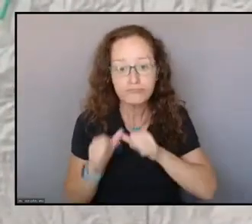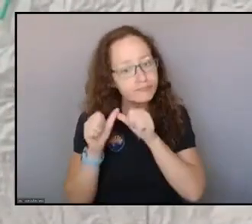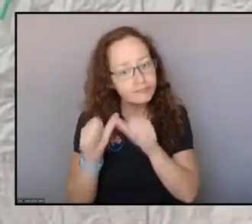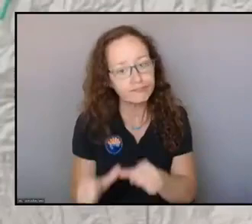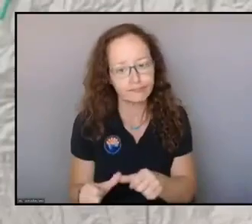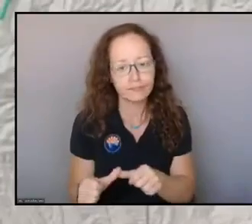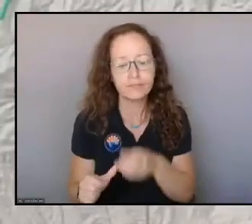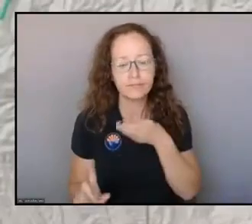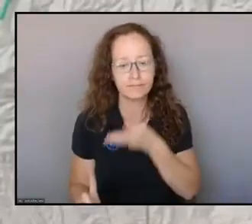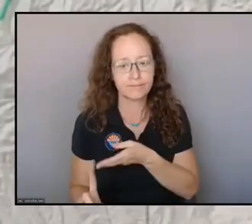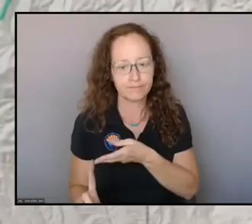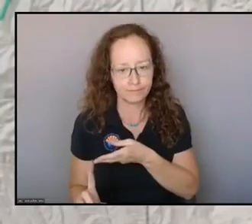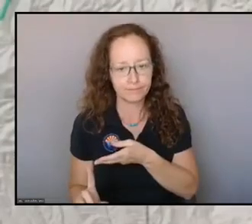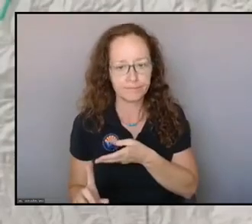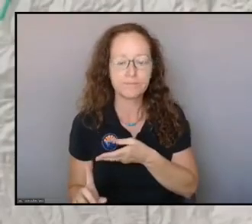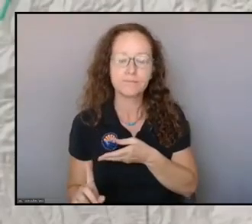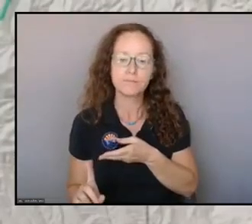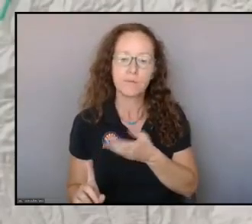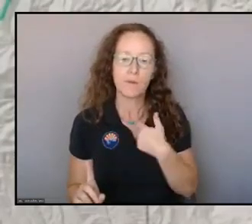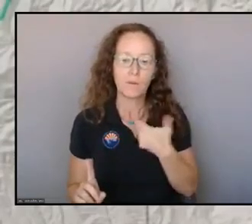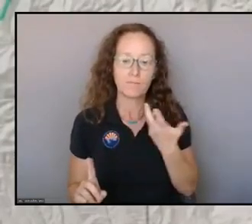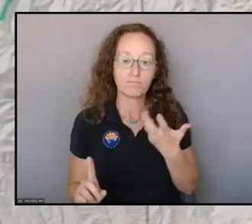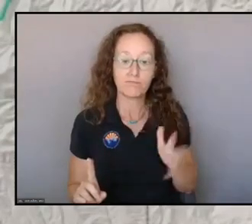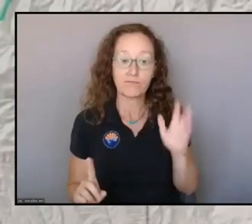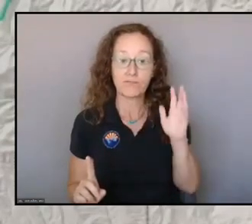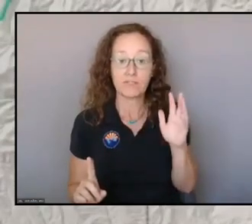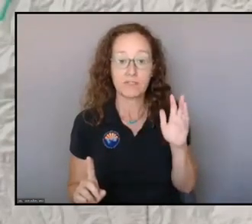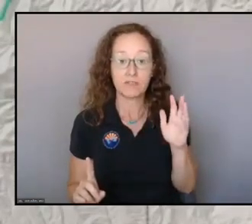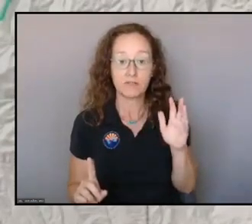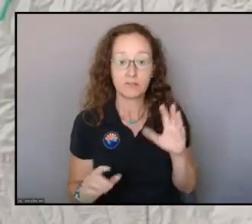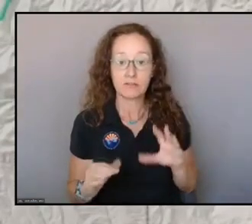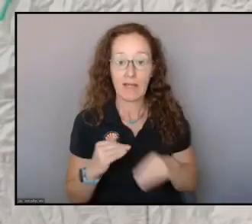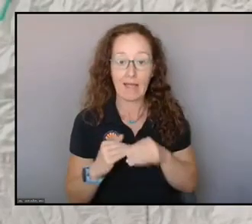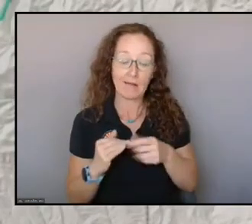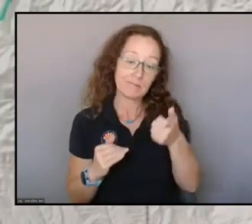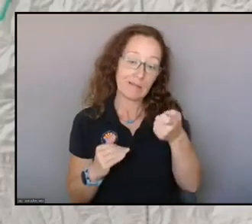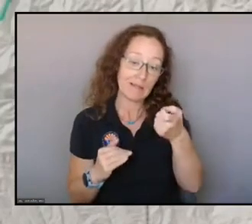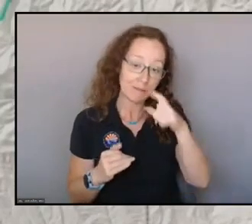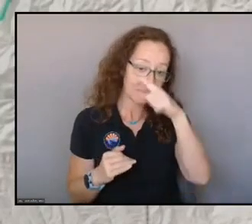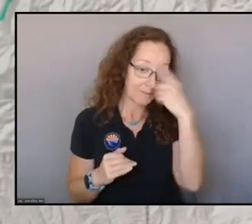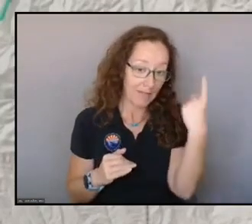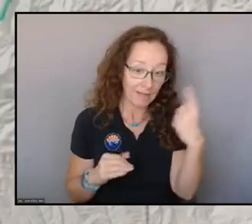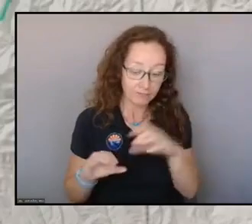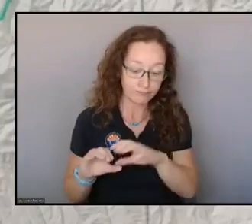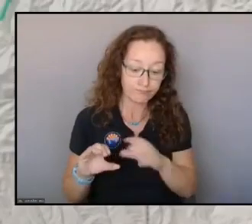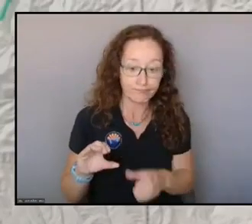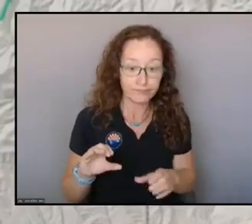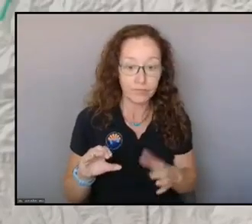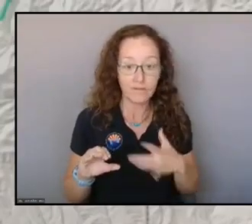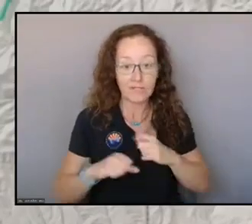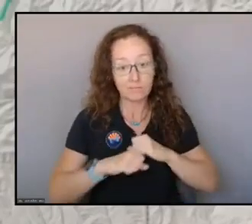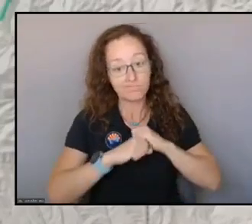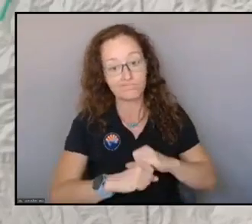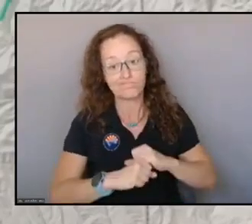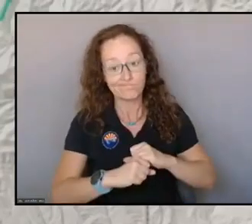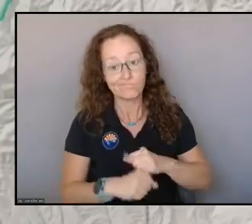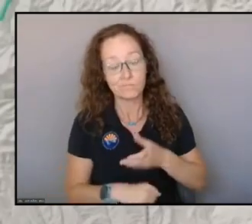HAVE BEEN ABLE TO PUT A LITTLE BLACK LINE, WHICH IS LINE WE FEEL IS SECURE IN THAT AREA, DUE TO ALL THE